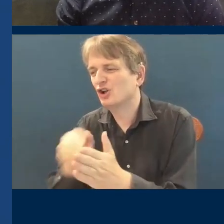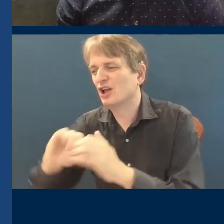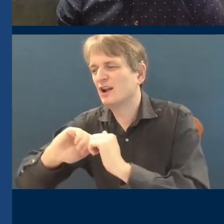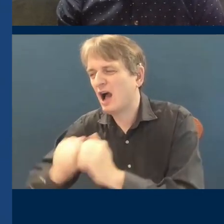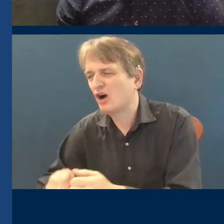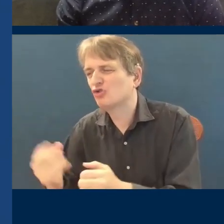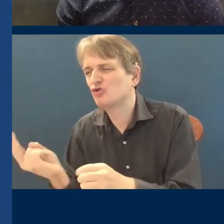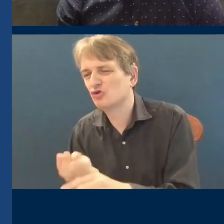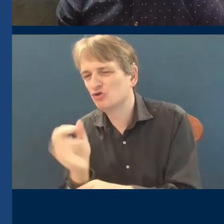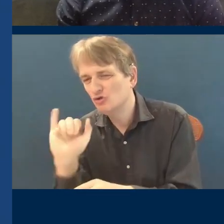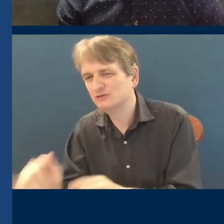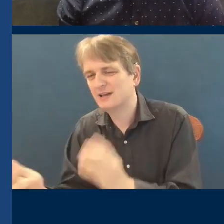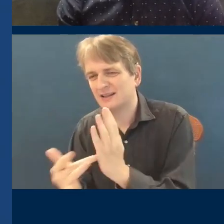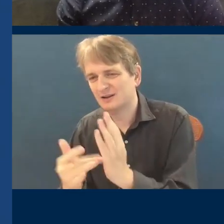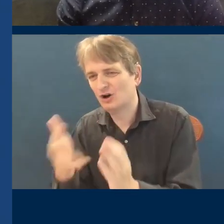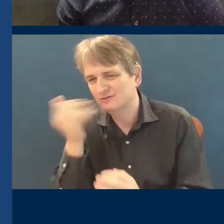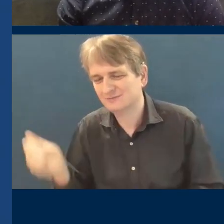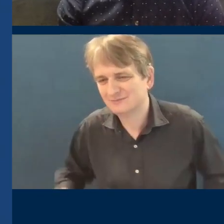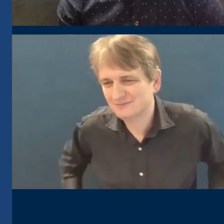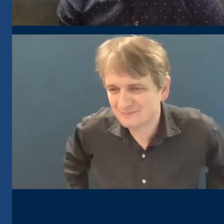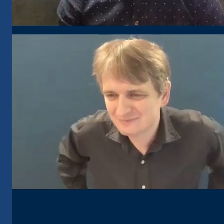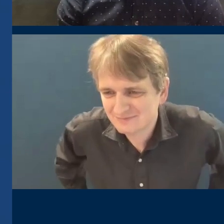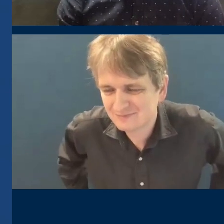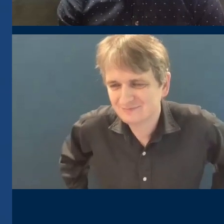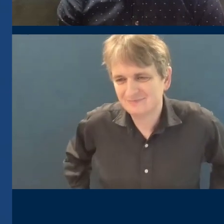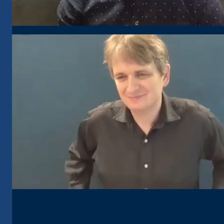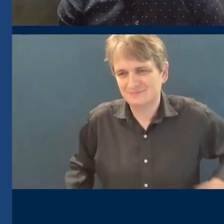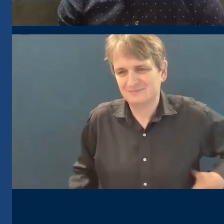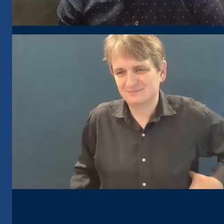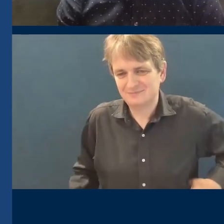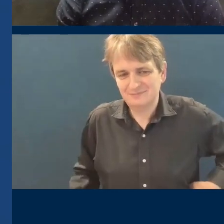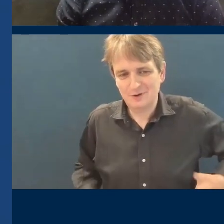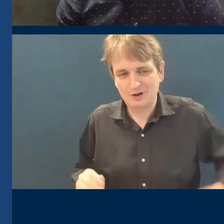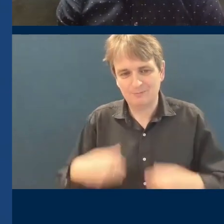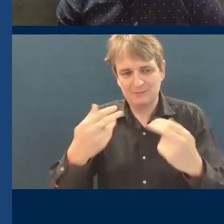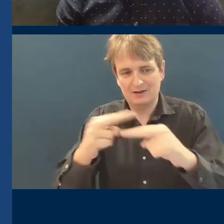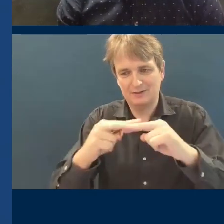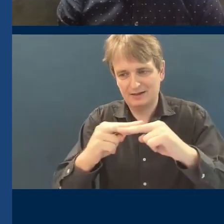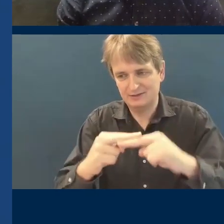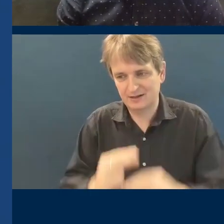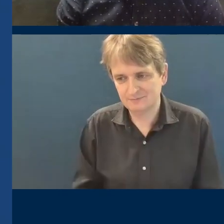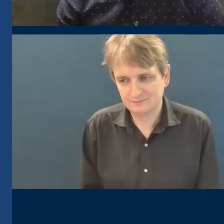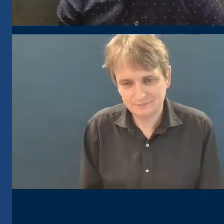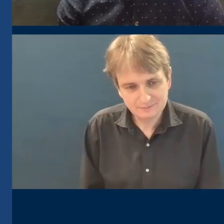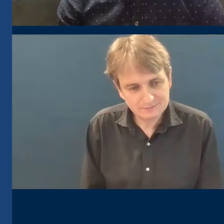and in some way learn how to use that technology better. Alright, next slide.